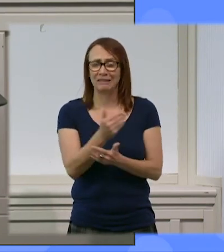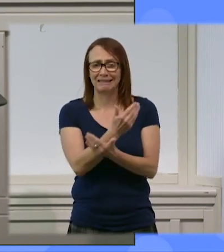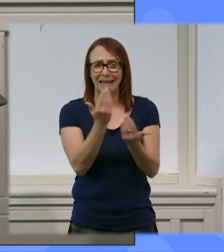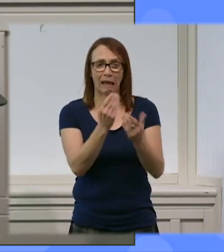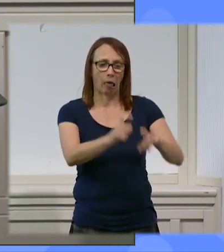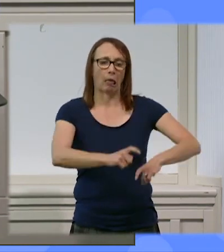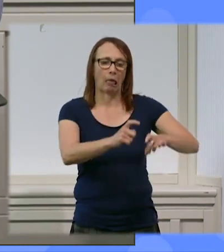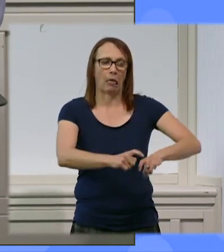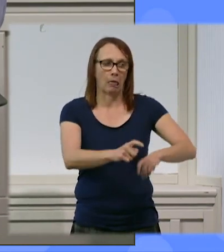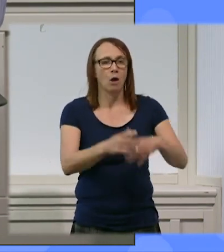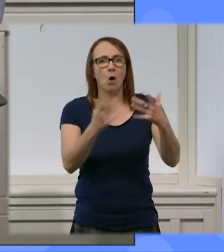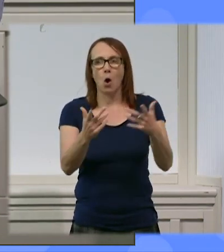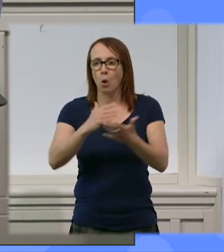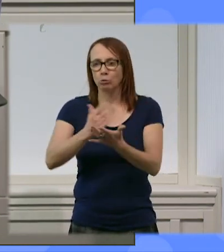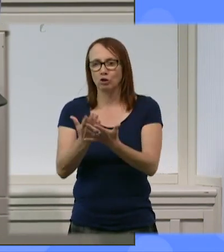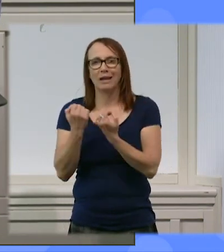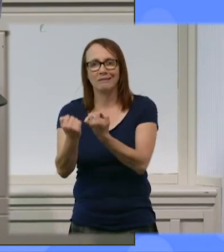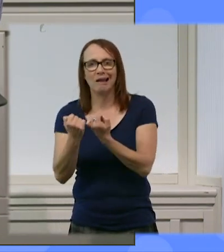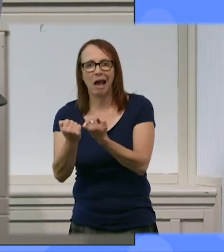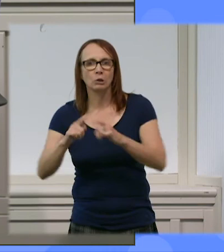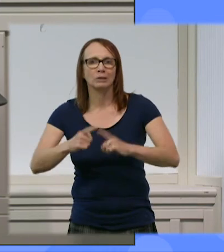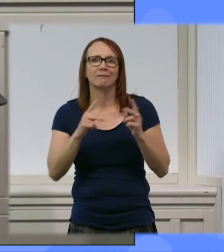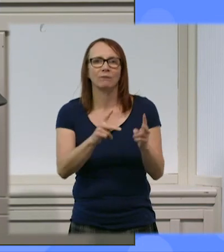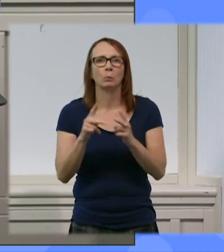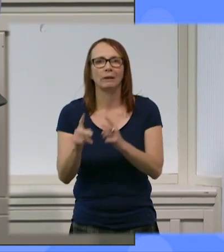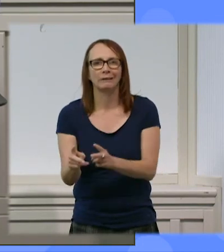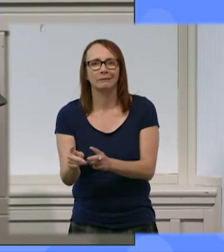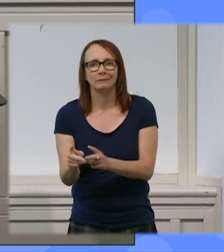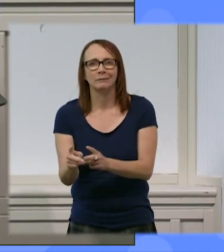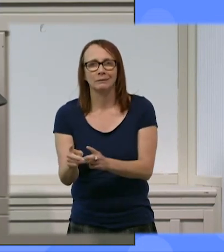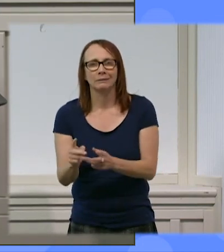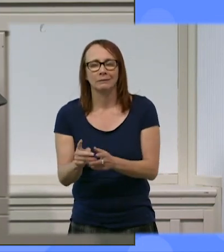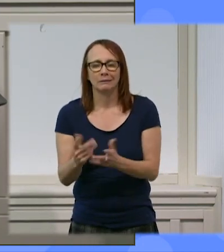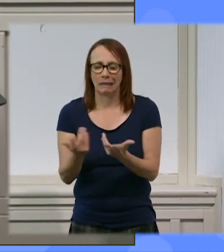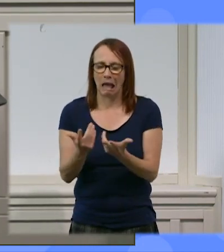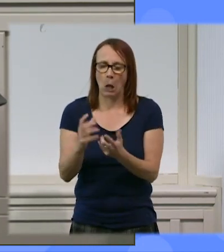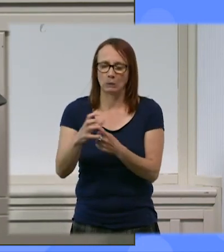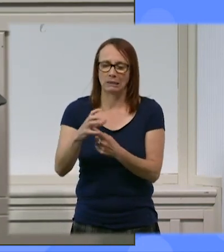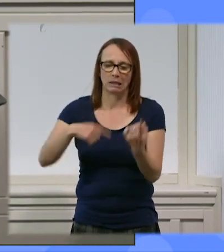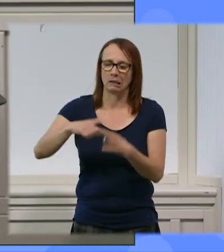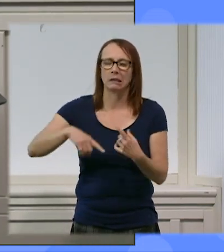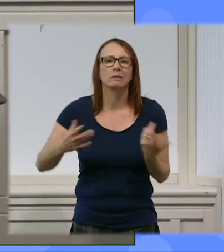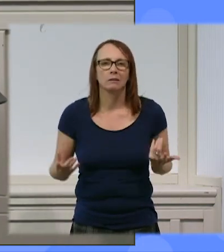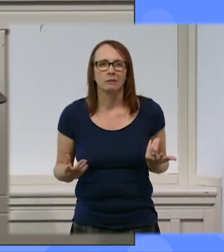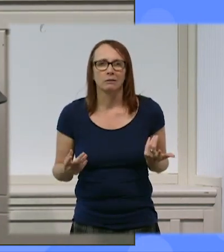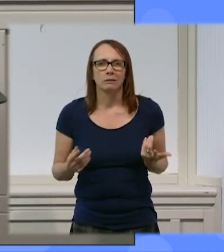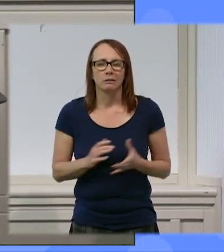whether we're going to use different forms of mobility to get people around in and around cities and that's also where actually the whole business of the